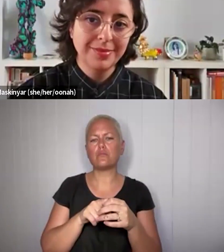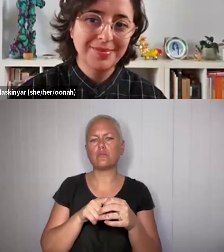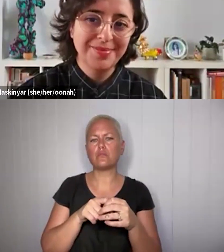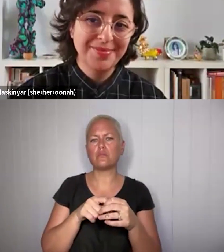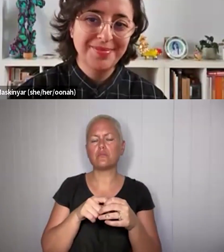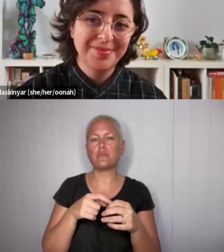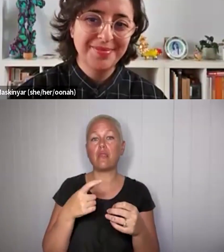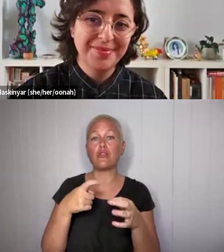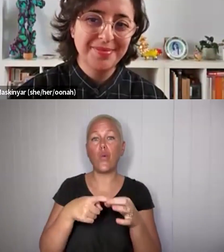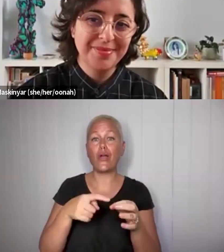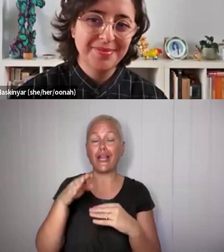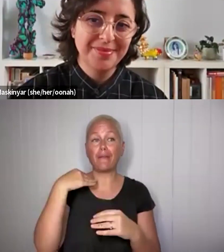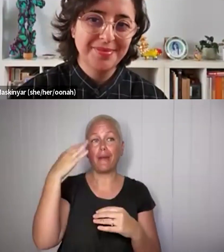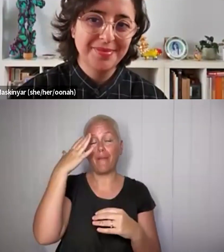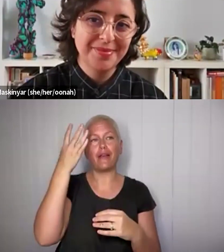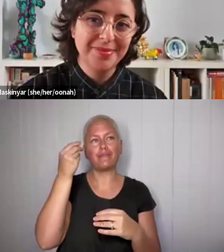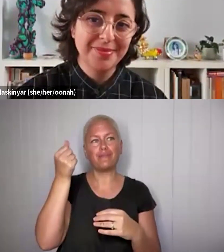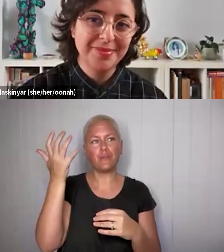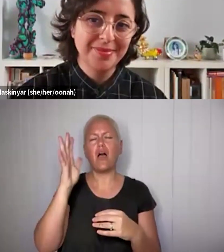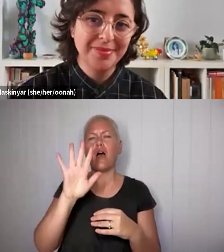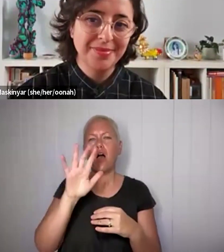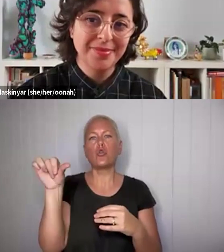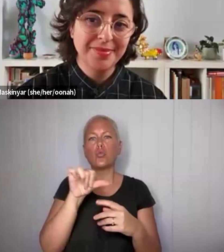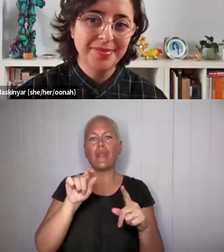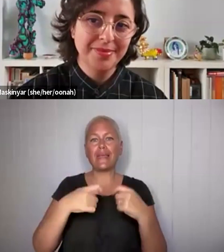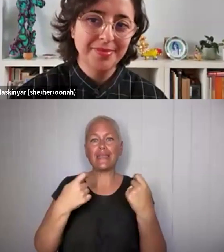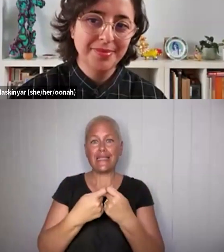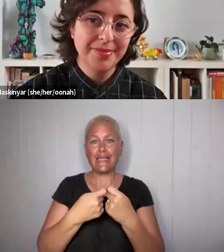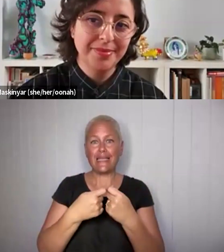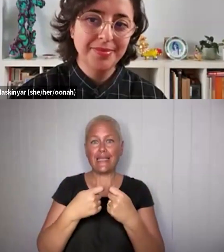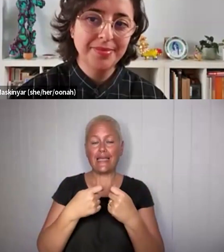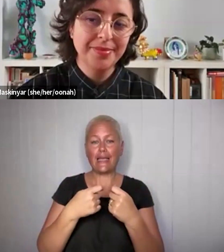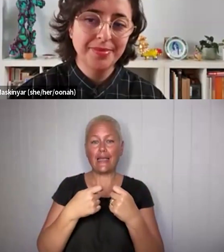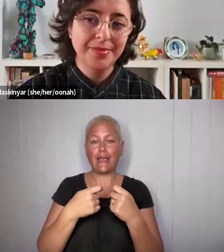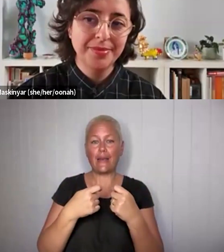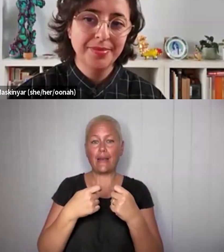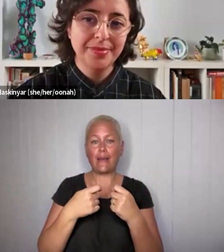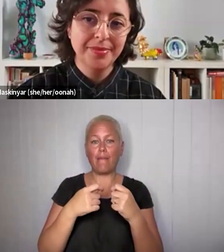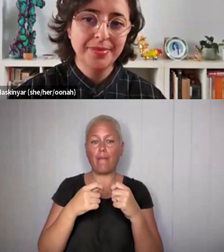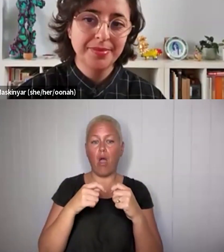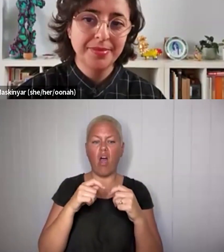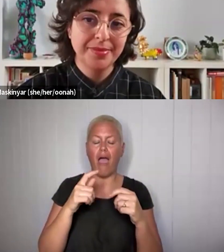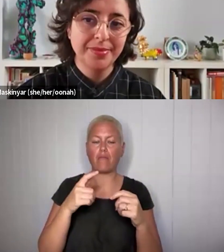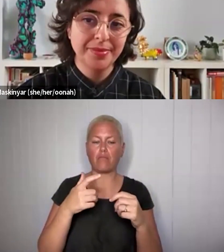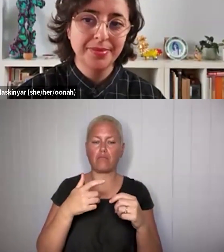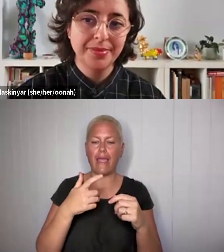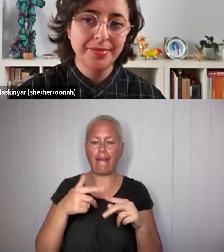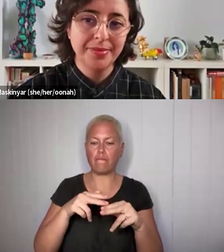is gone. 'Should the team identify people beyond art curator, for example the designers or other